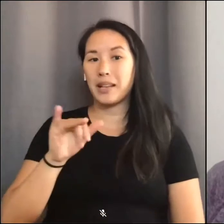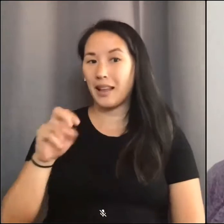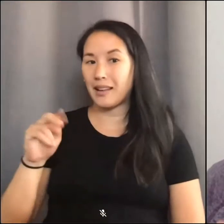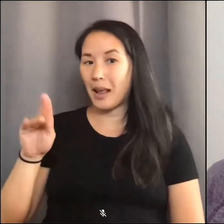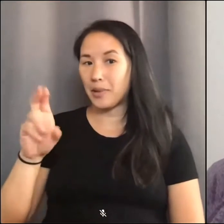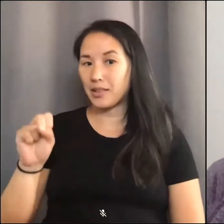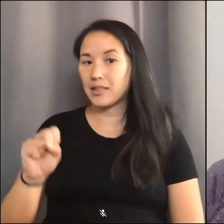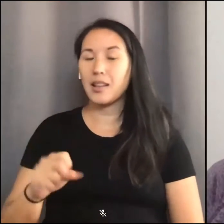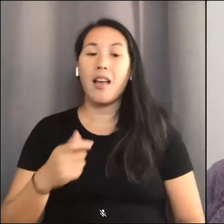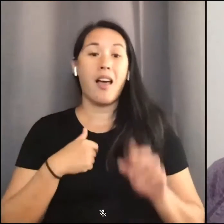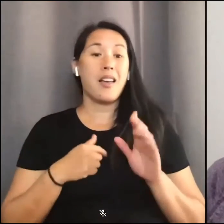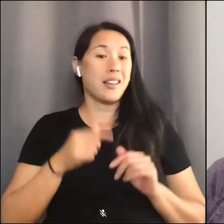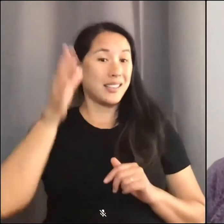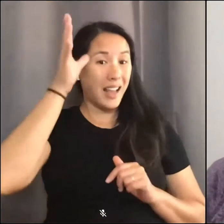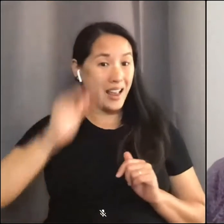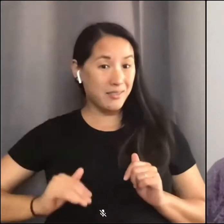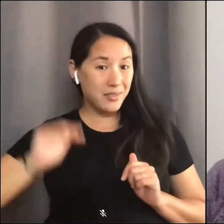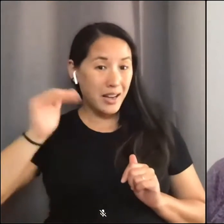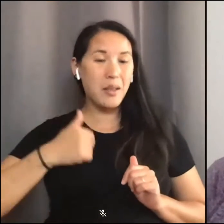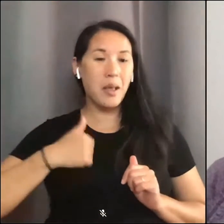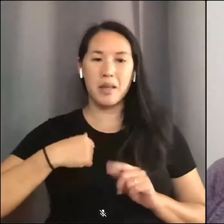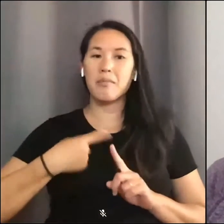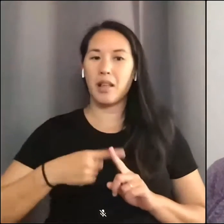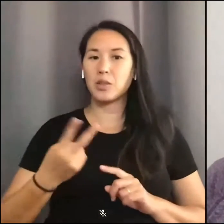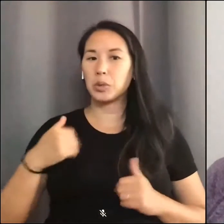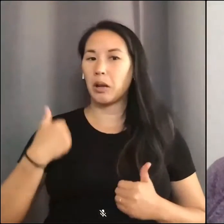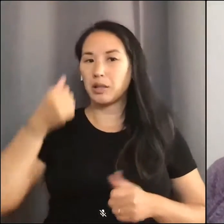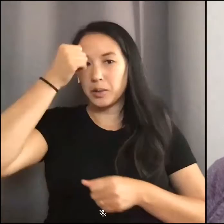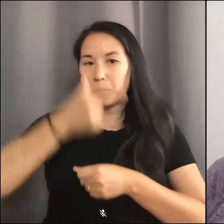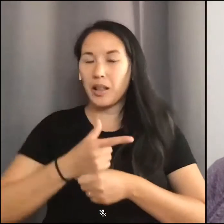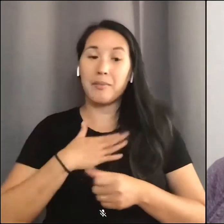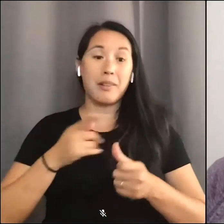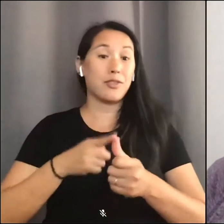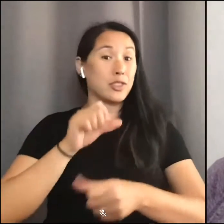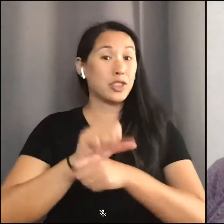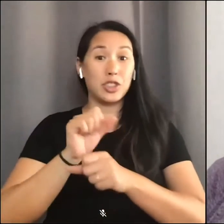by my dad myself my two younger brothers my first job ever was cleaning toilets for my